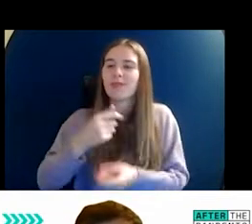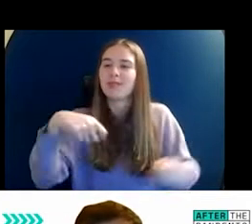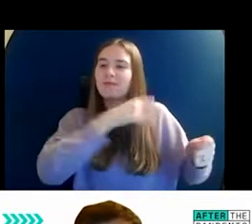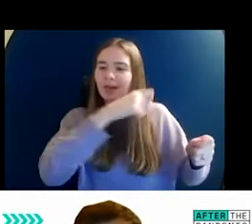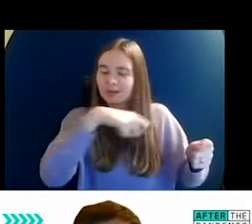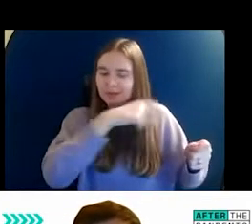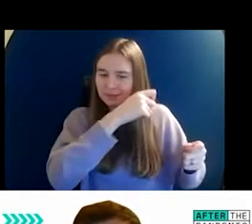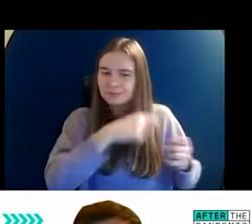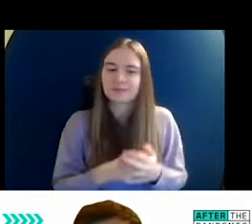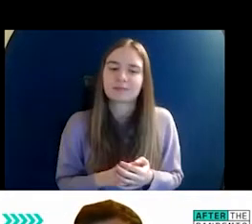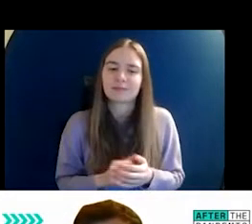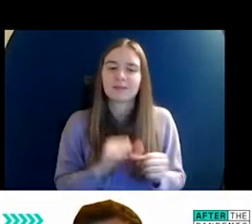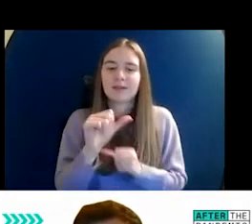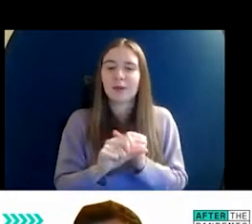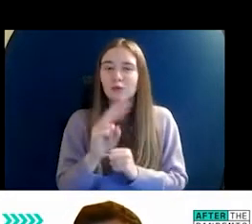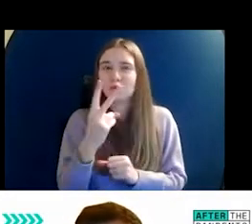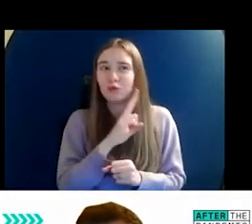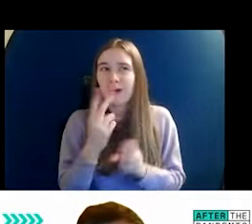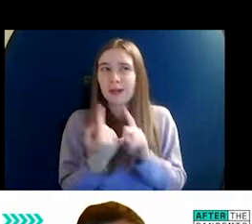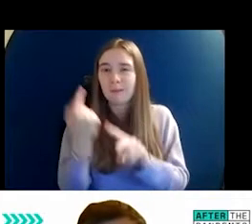And then two Fridays ago, we actually performed